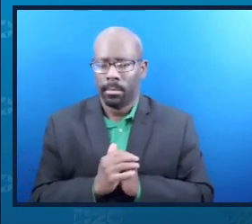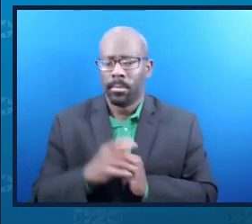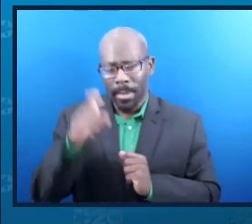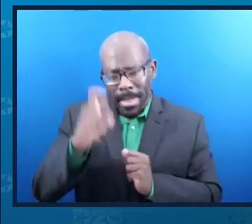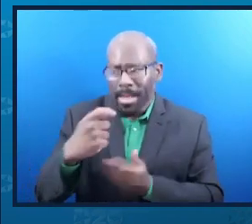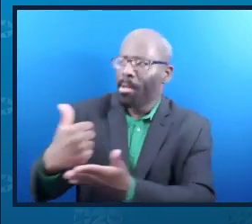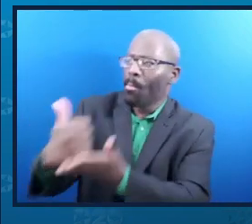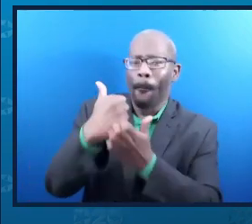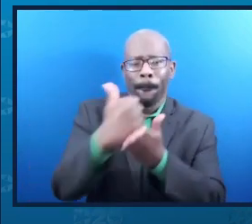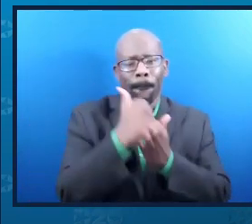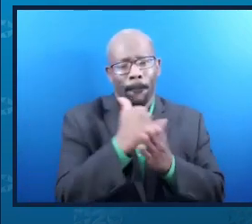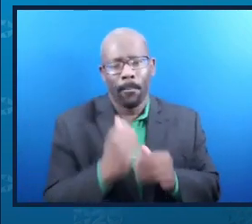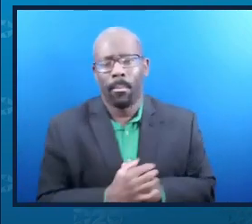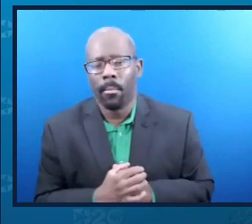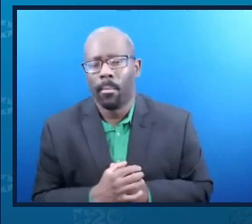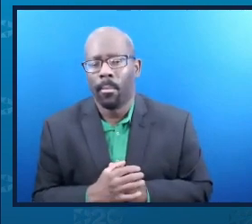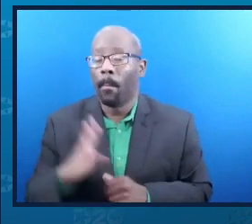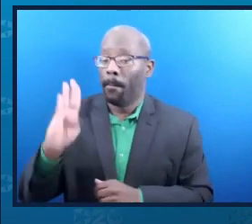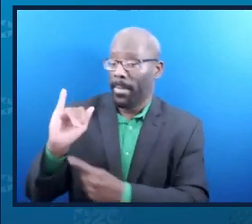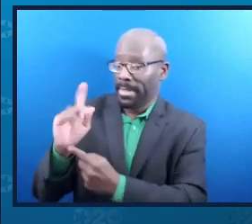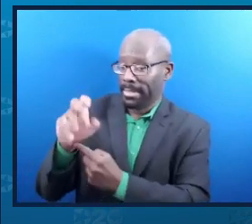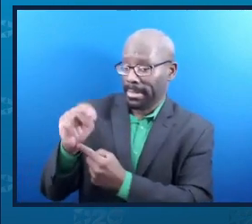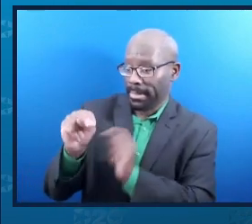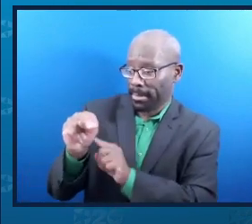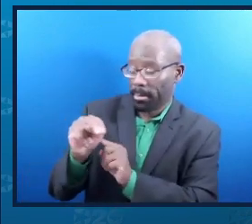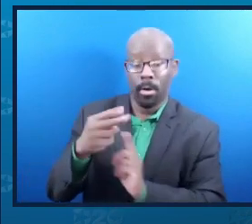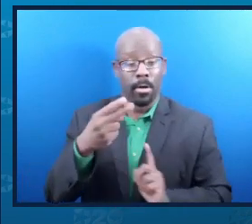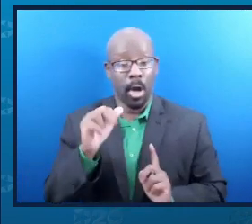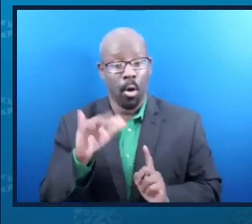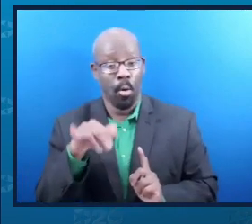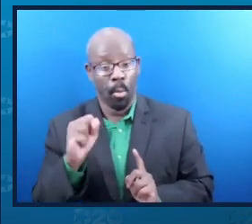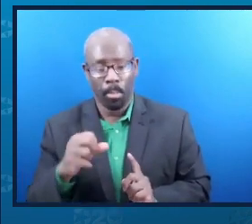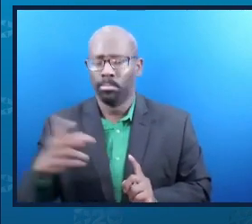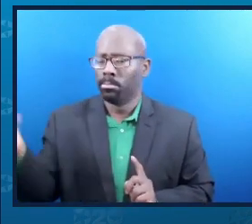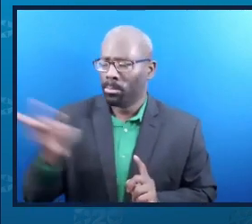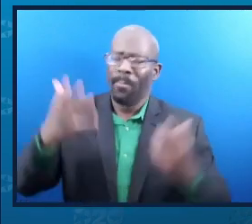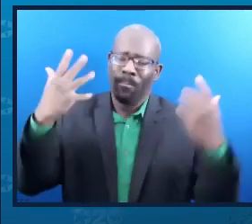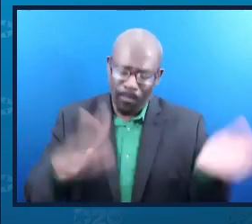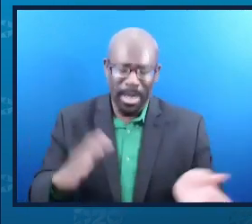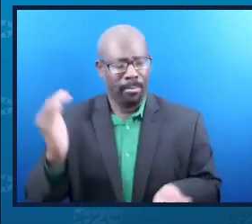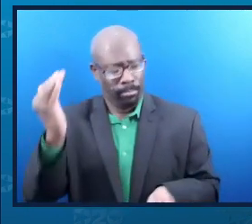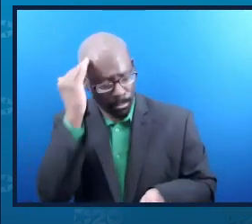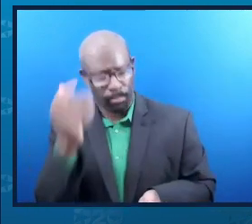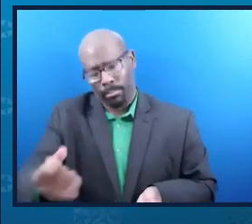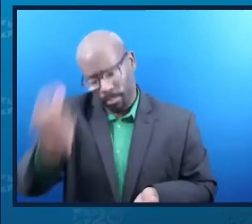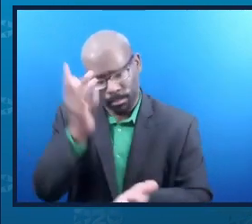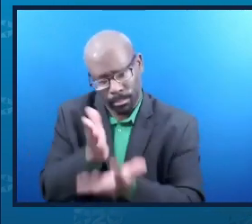JOAN KAMALA WILL RESTORE THE STANDING IN THE WORLD, AS WE HAVE LEARNED FROM THIS PANDEMIC,